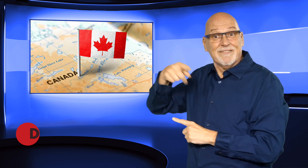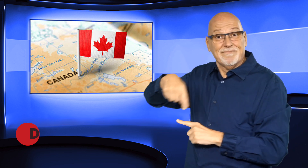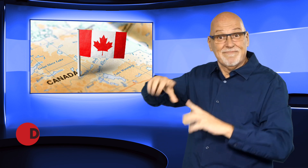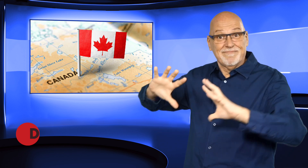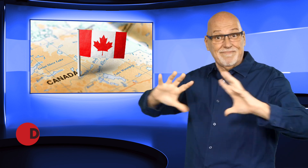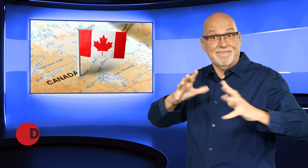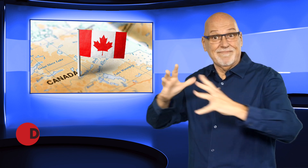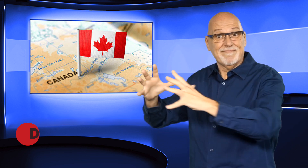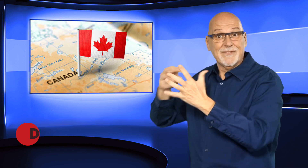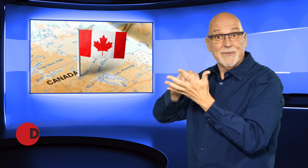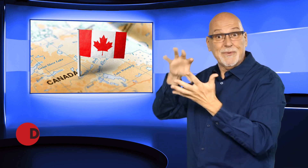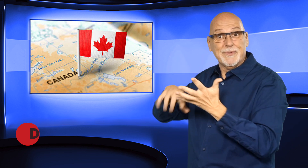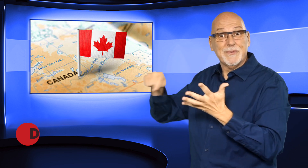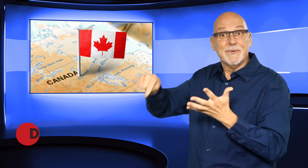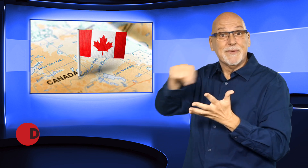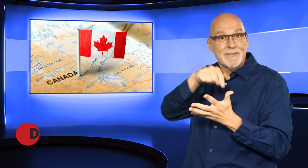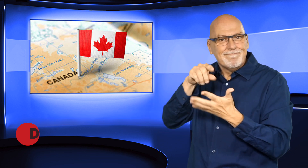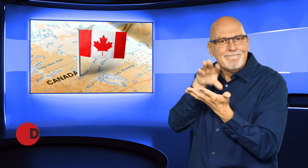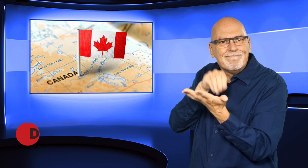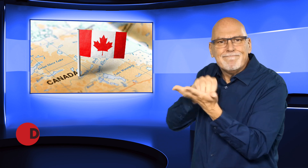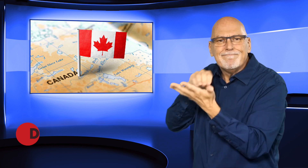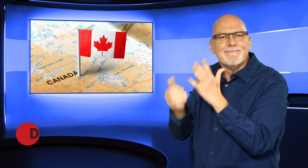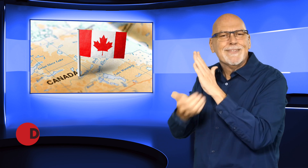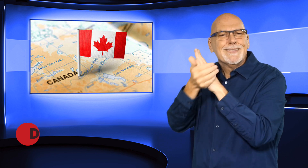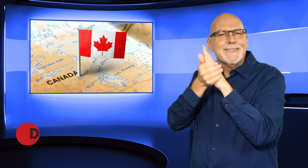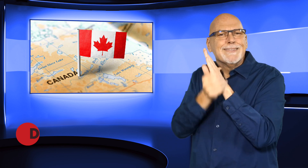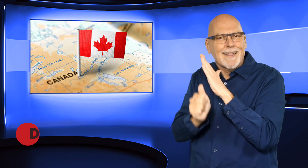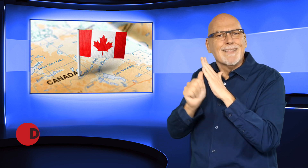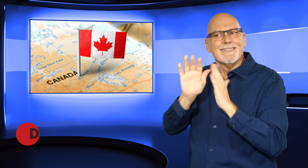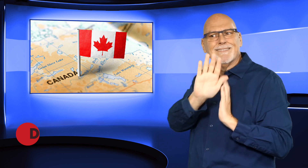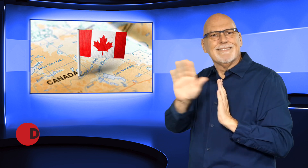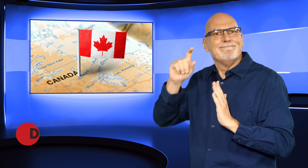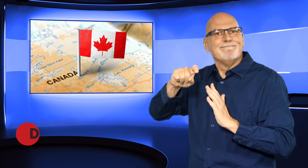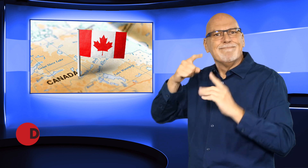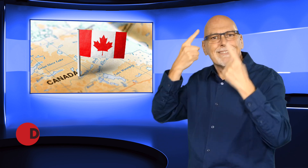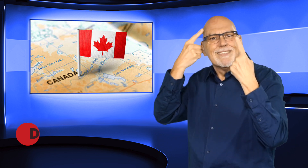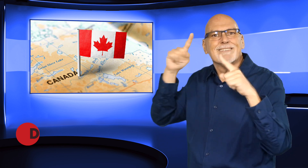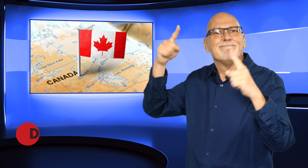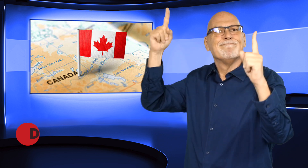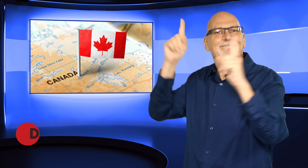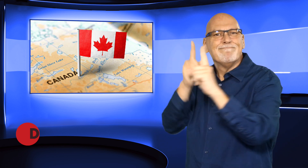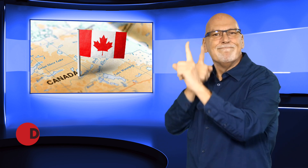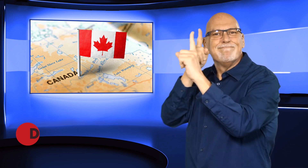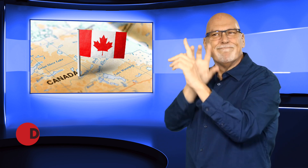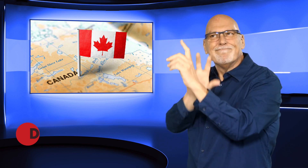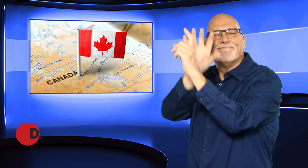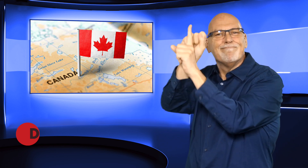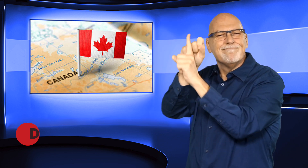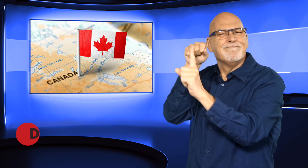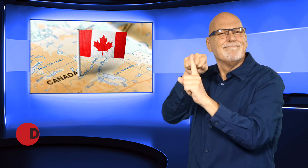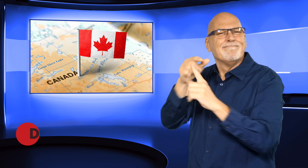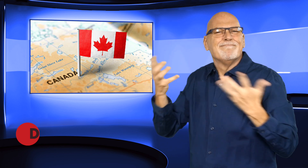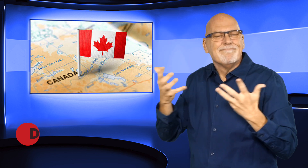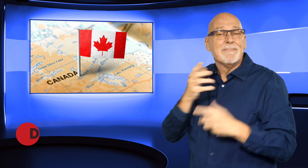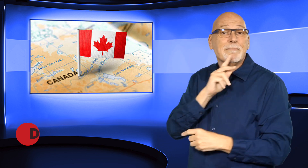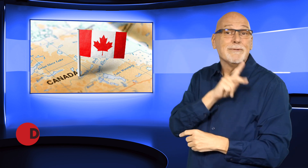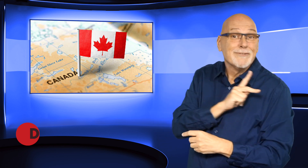with the skills they need to achieve the personal, career or